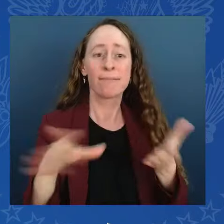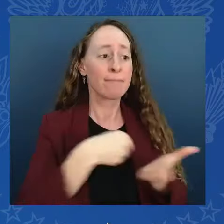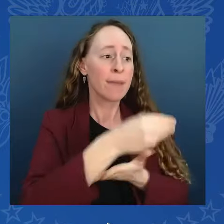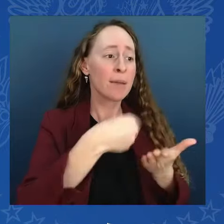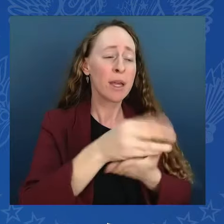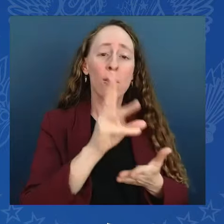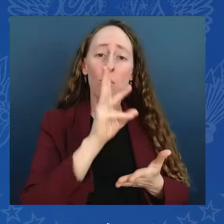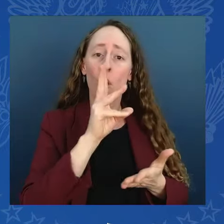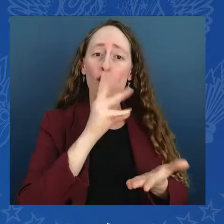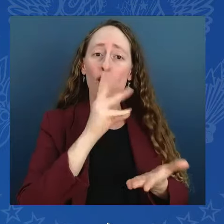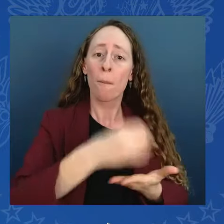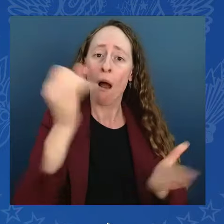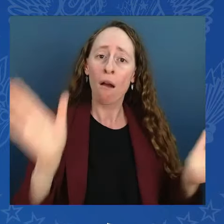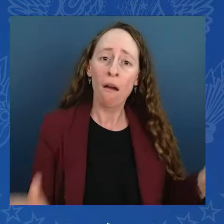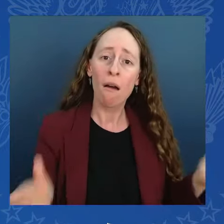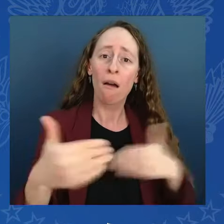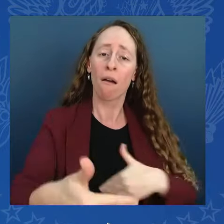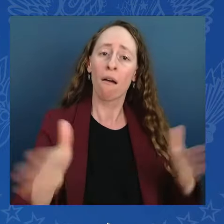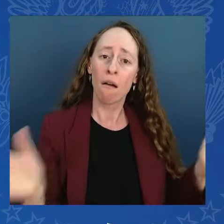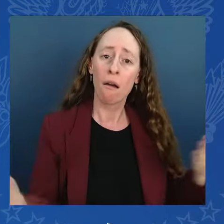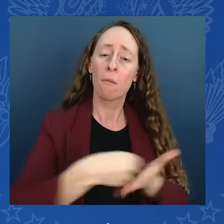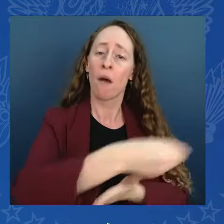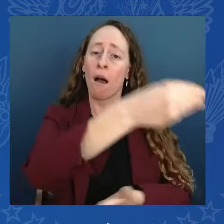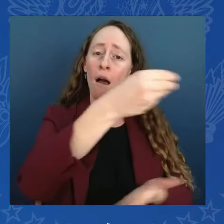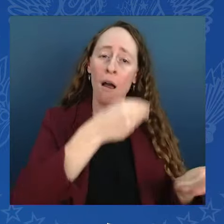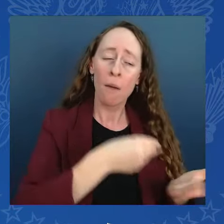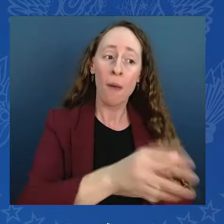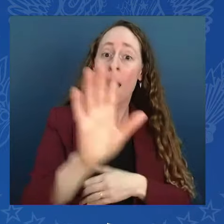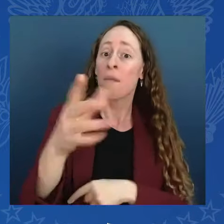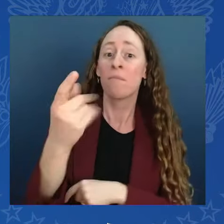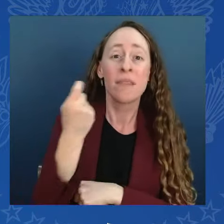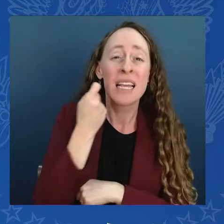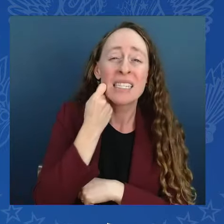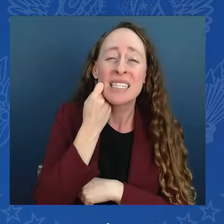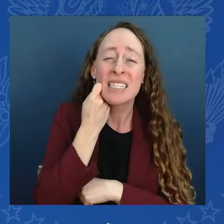Lillie got lead service line replaced for free.